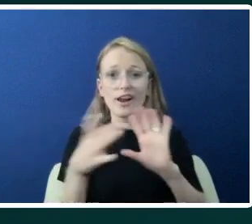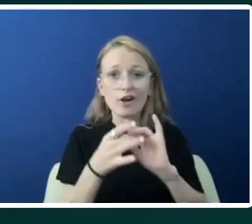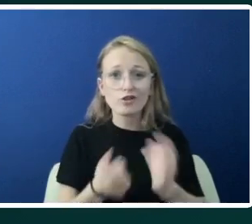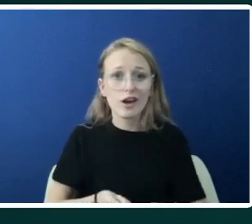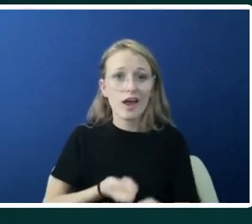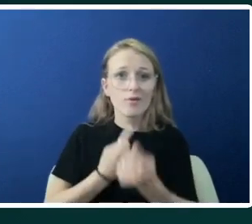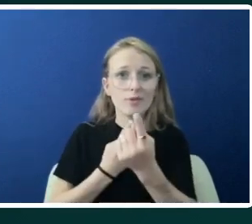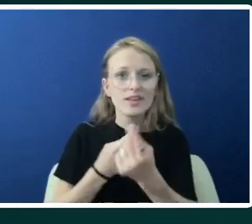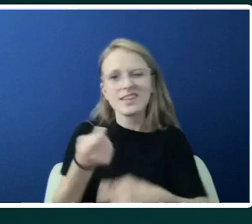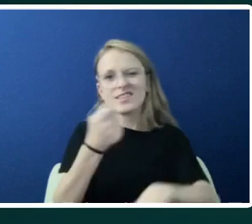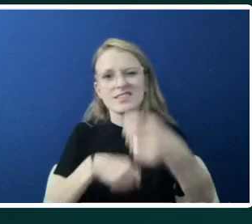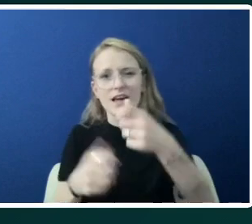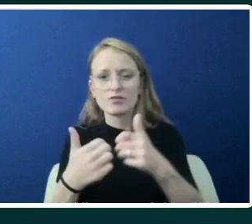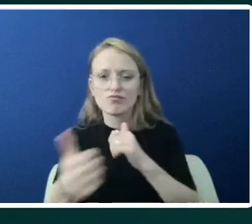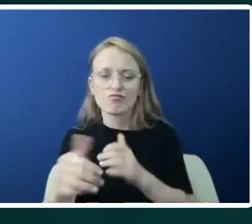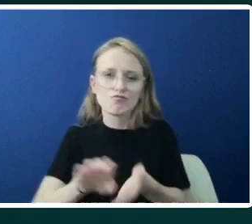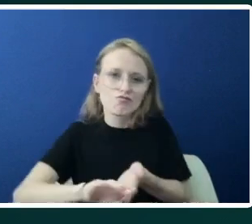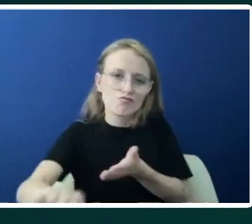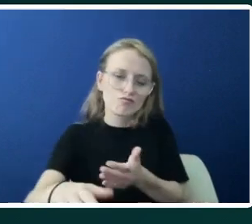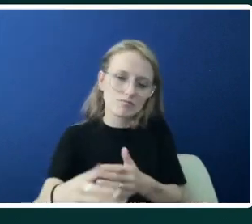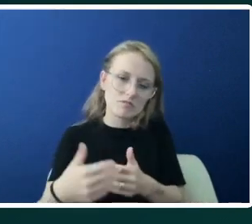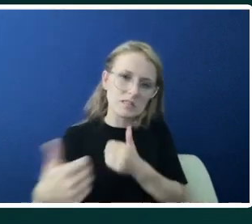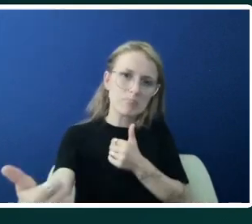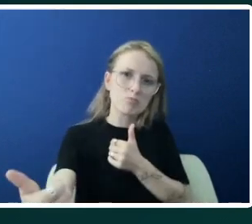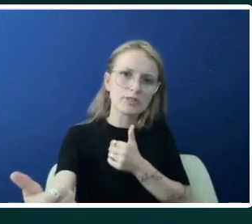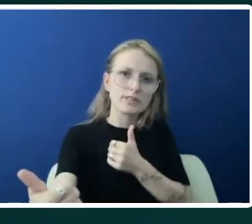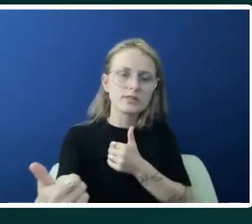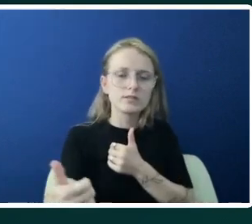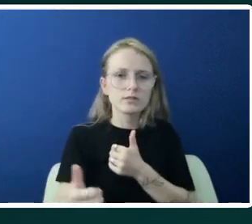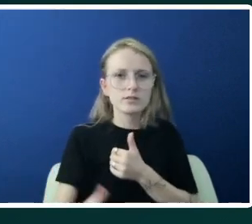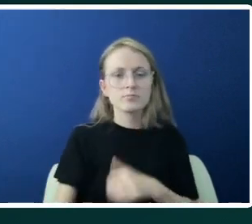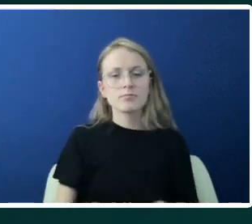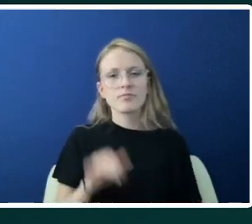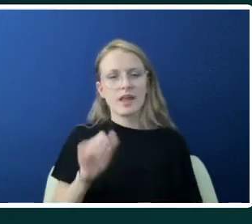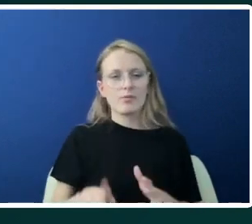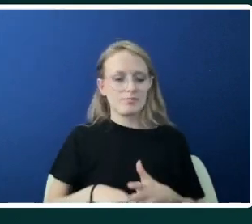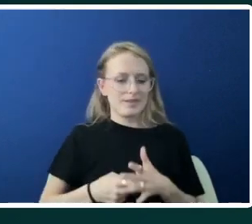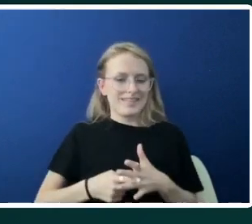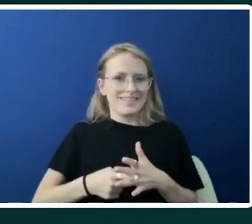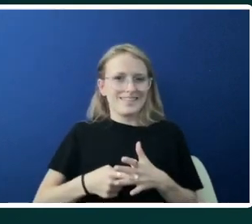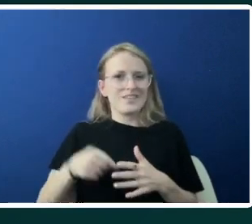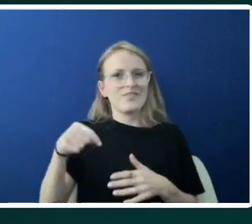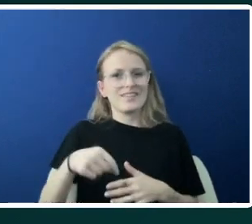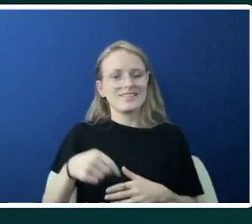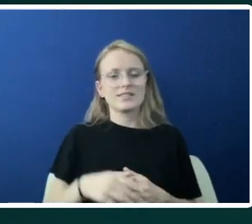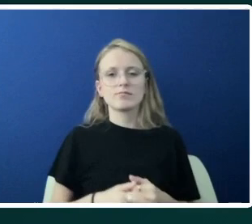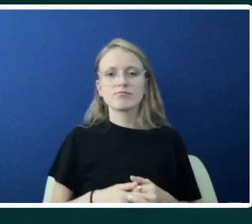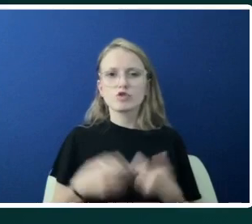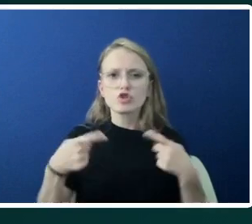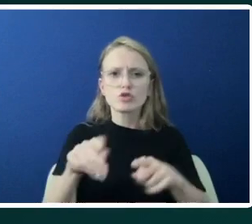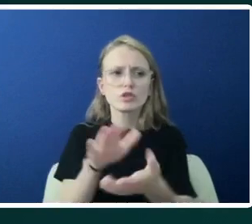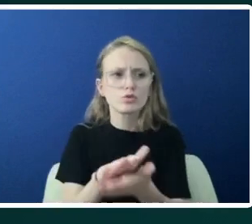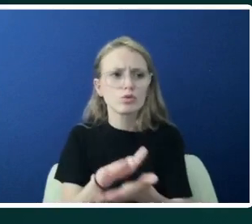That was the genesis of, again, trying to figure out a way within the school year, within the school day, kind of speaking back to some of the very